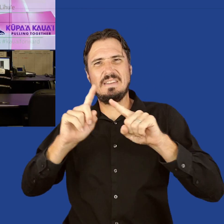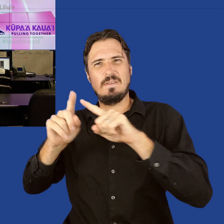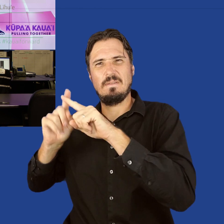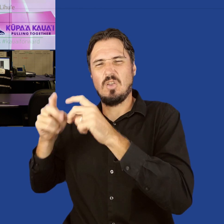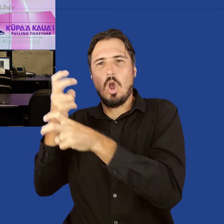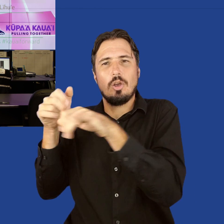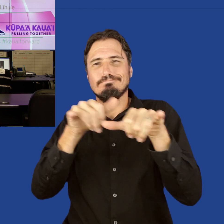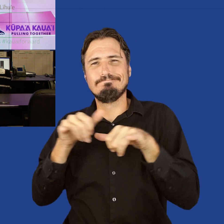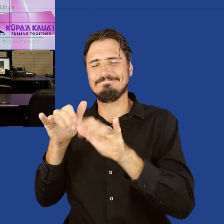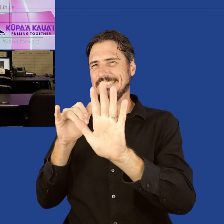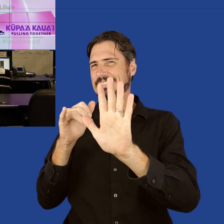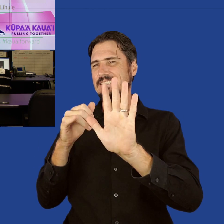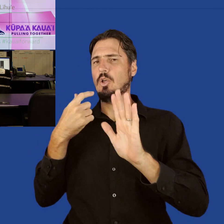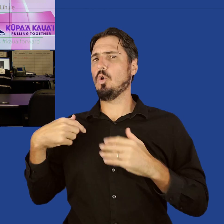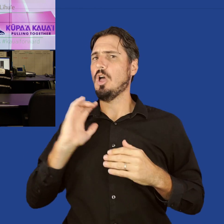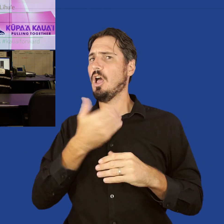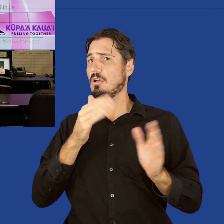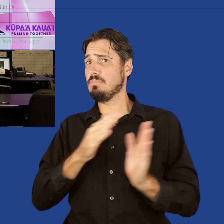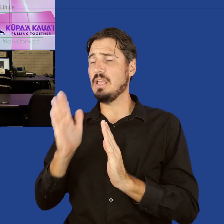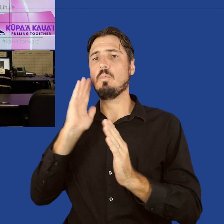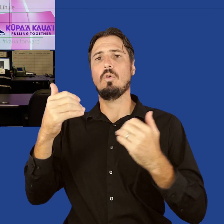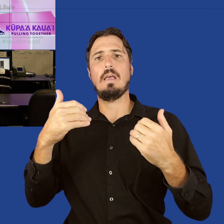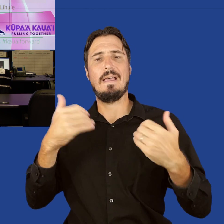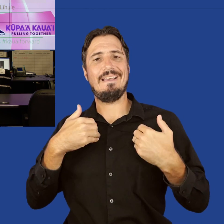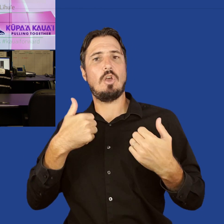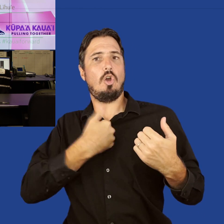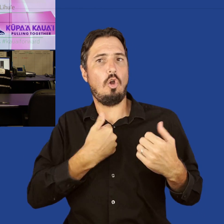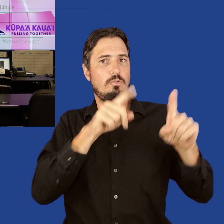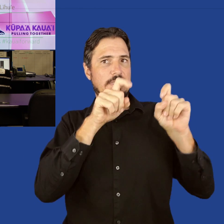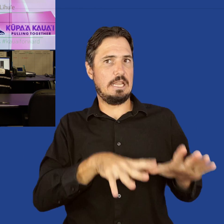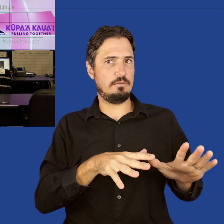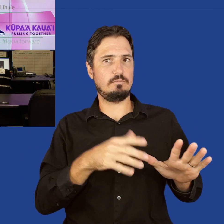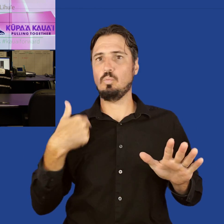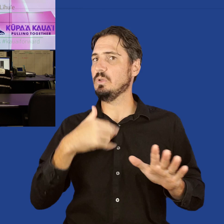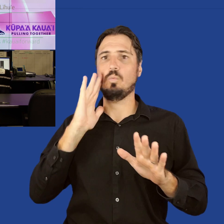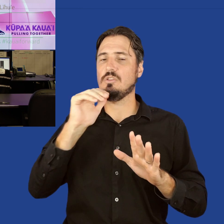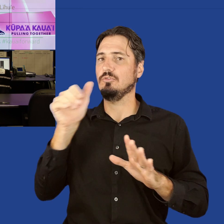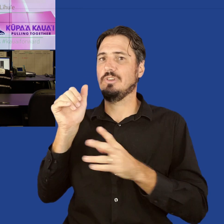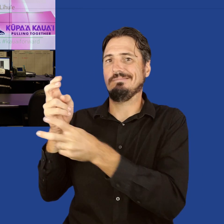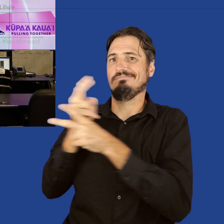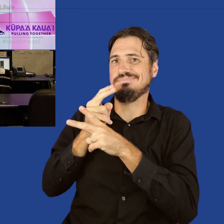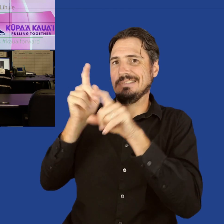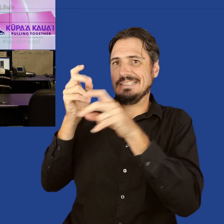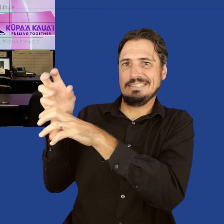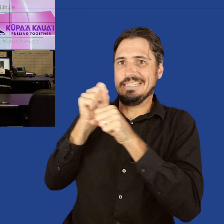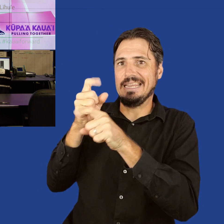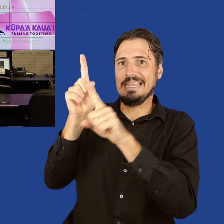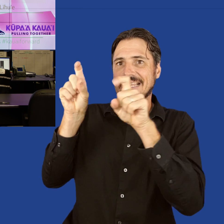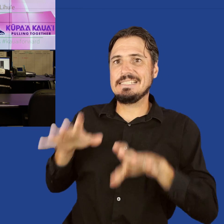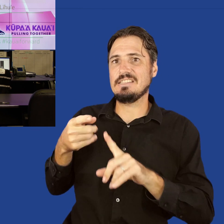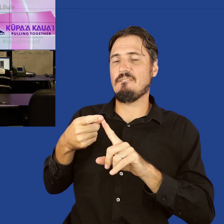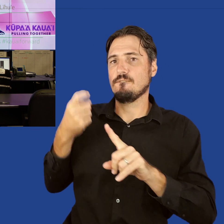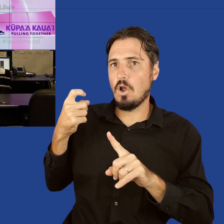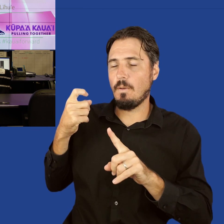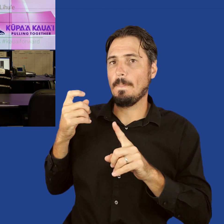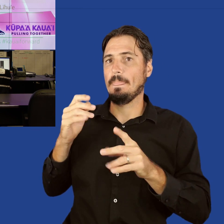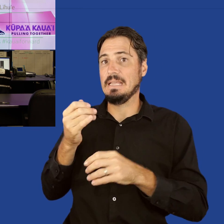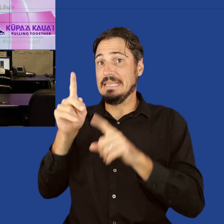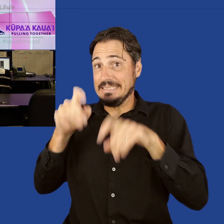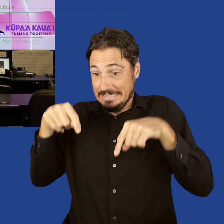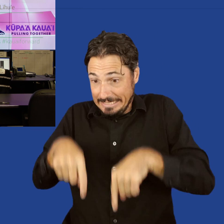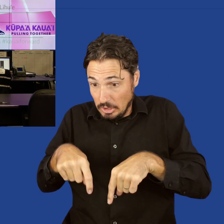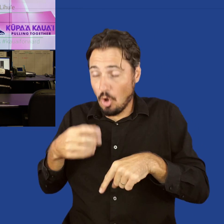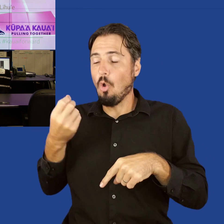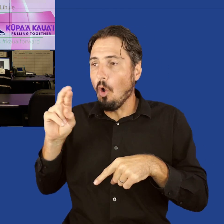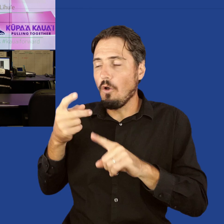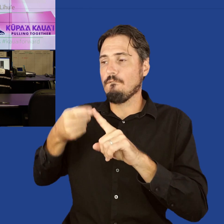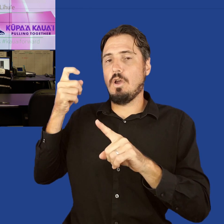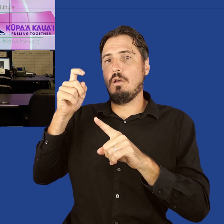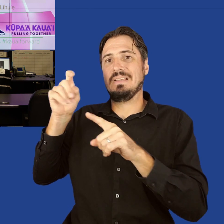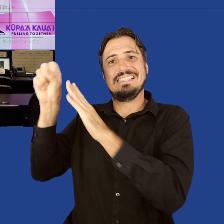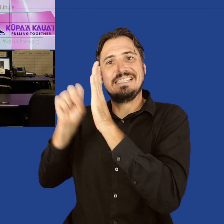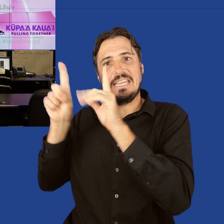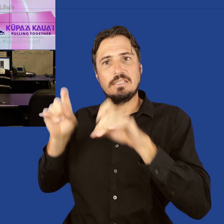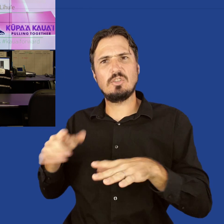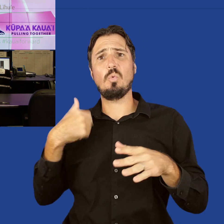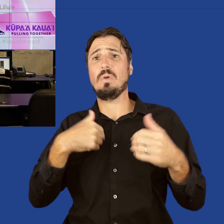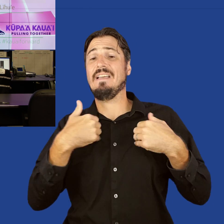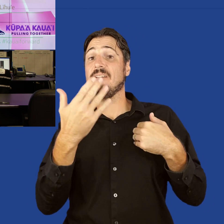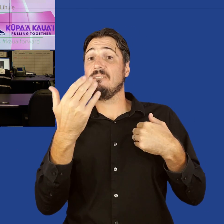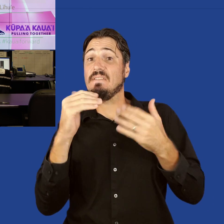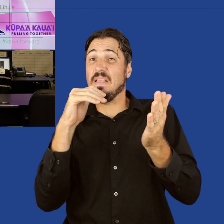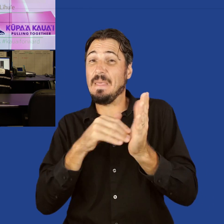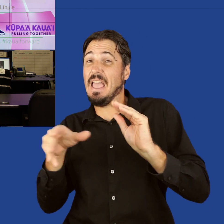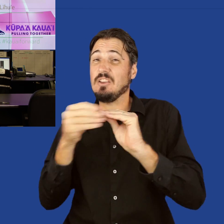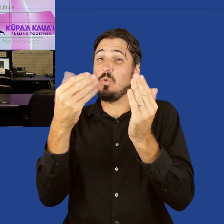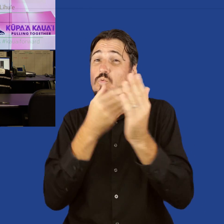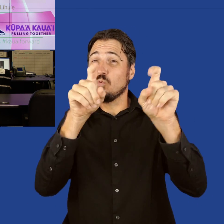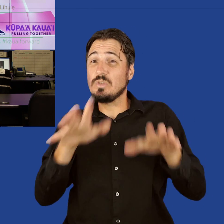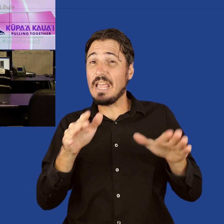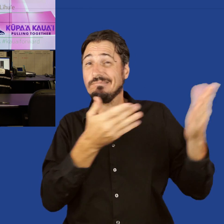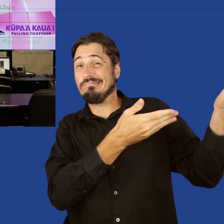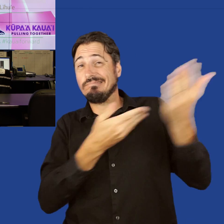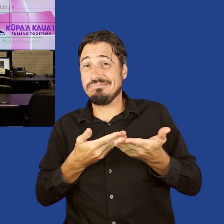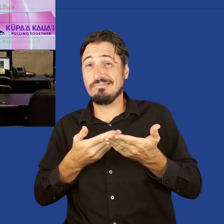will not draw upon traditional PCR testing capacity on island or statewide. Our county has secured 15,000 rapid molecular Point-of-Care (POC) COVID-19 tests, to be delivered early next week.